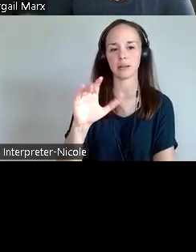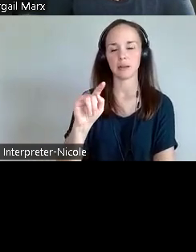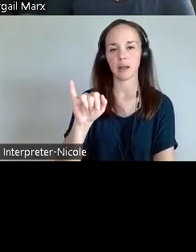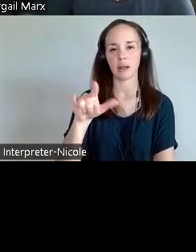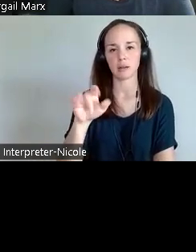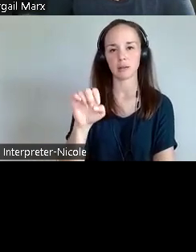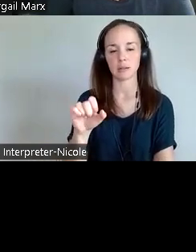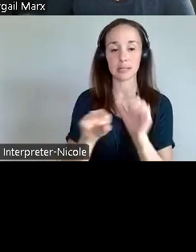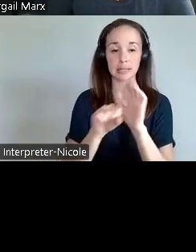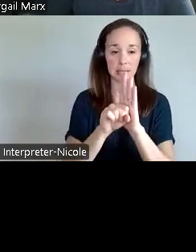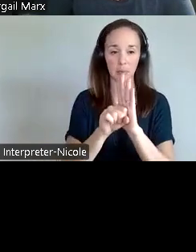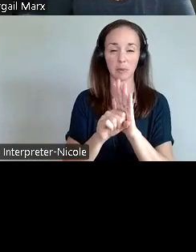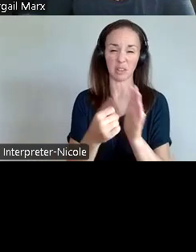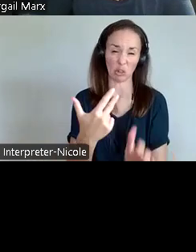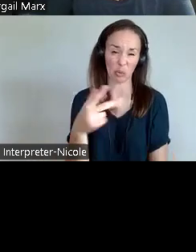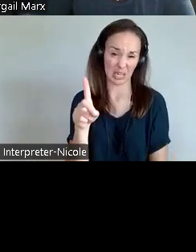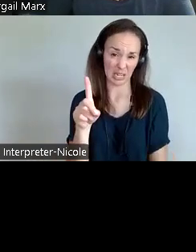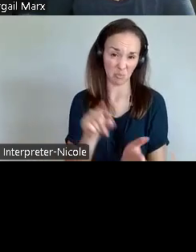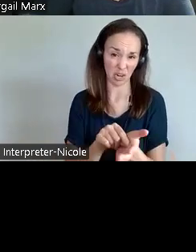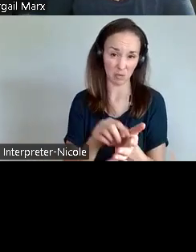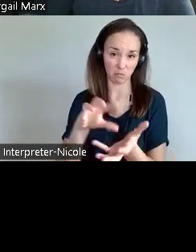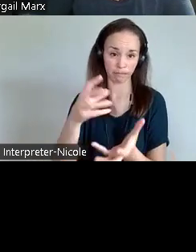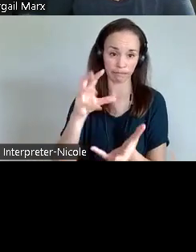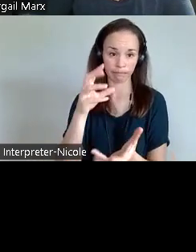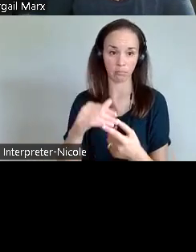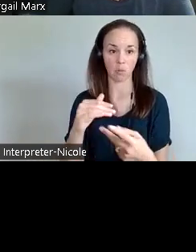that we can use. There are core boards.